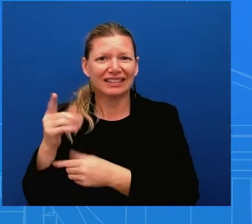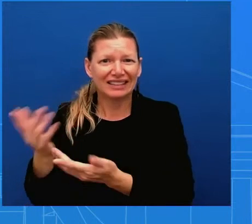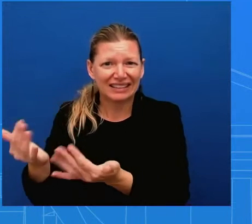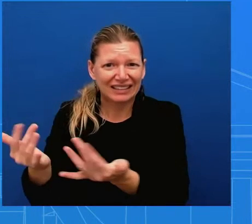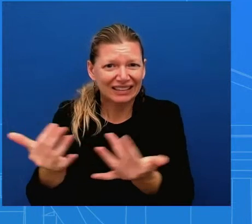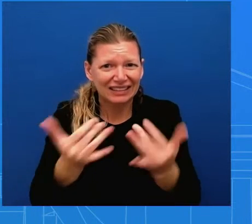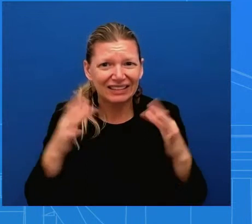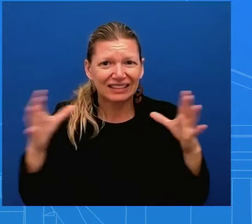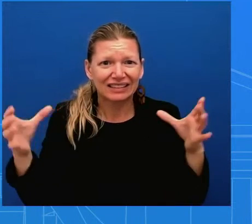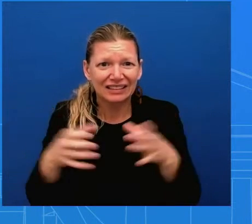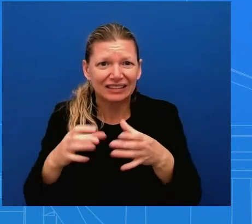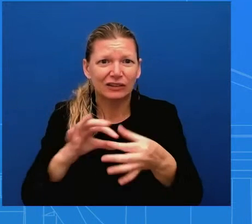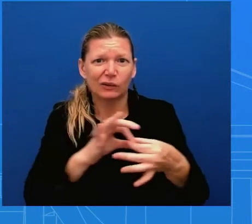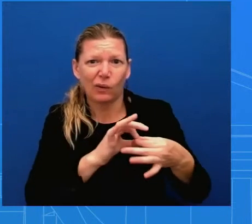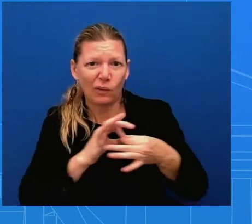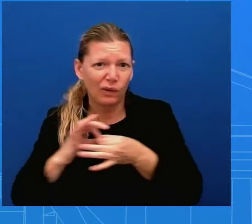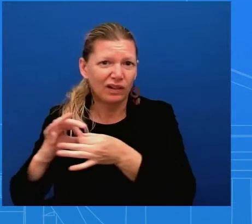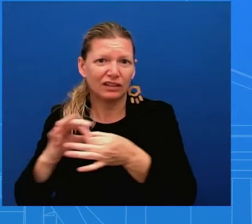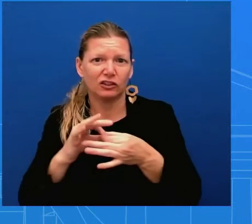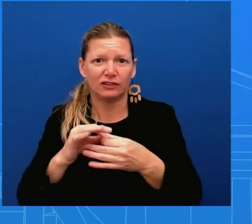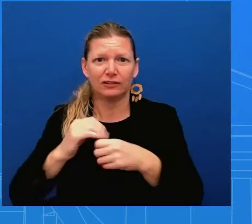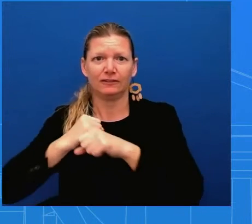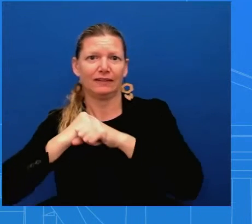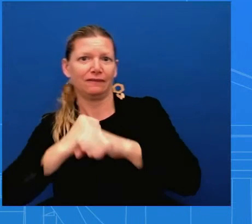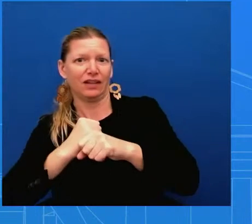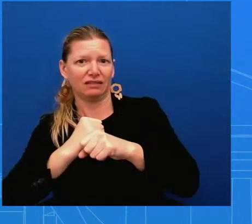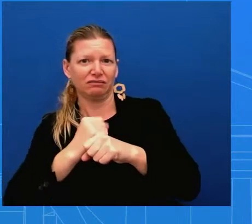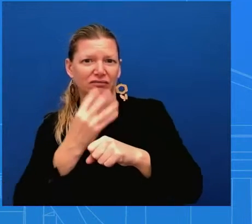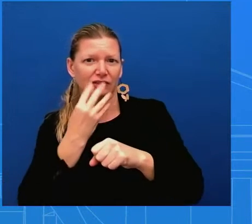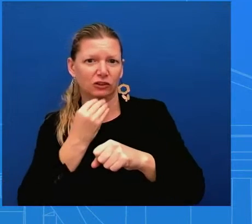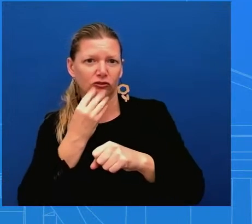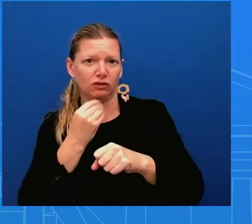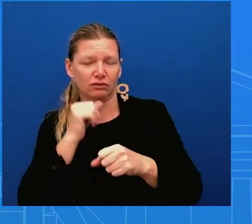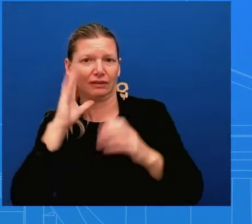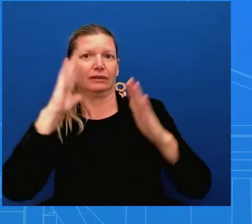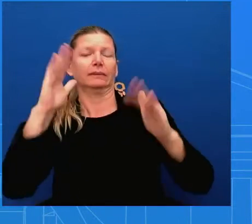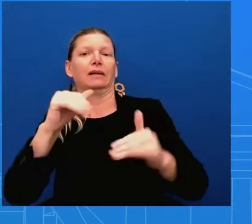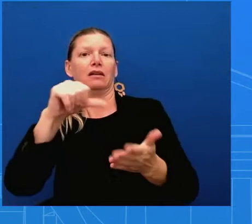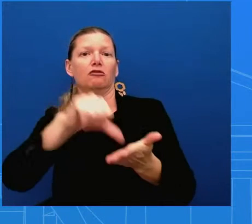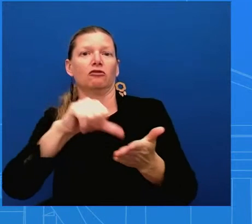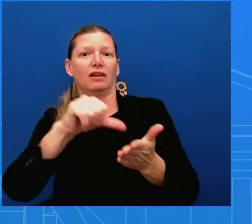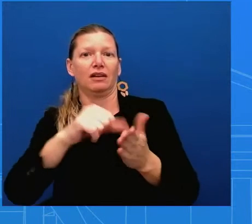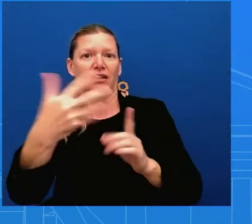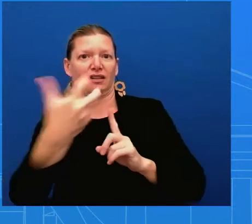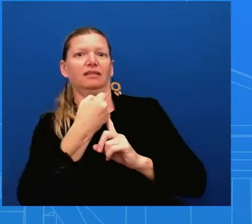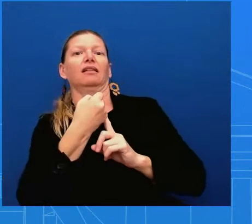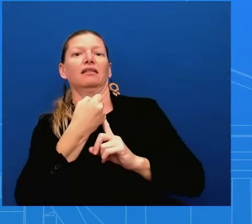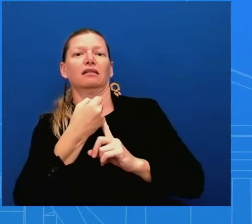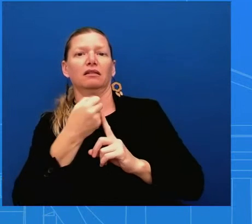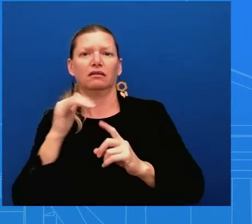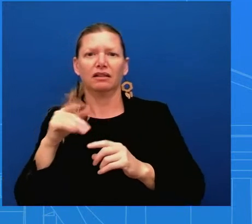that ensures Israel's defense and military edge for years to come. His commitment to Israel is ironclad.